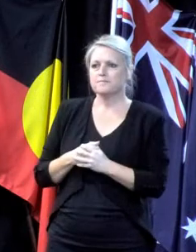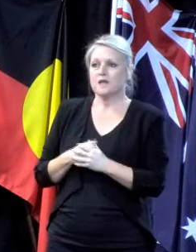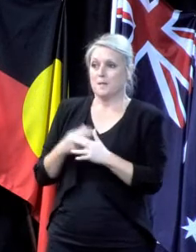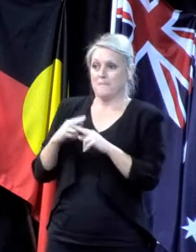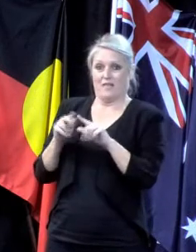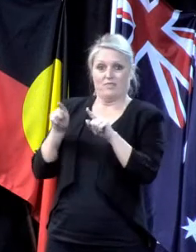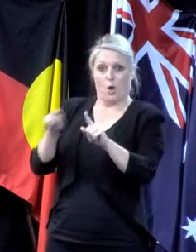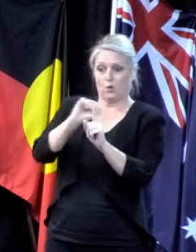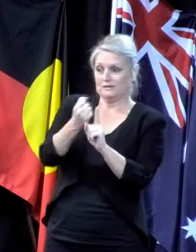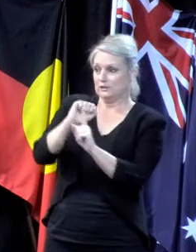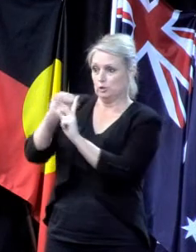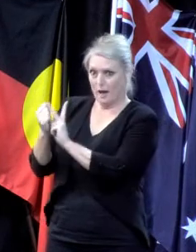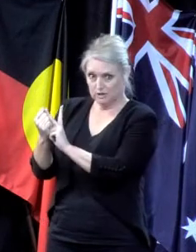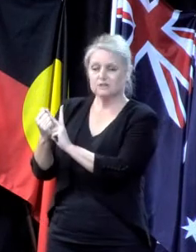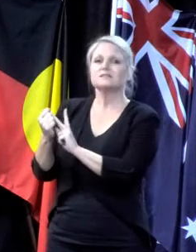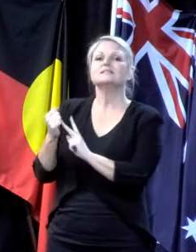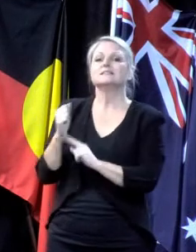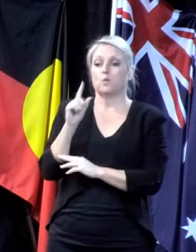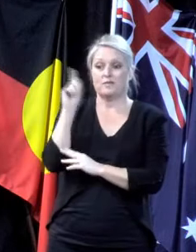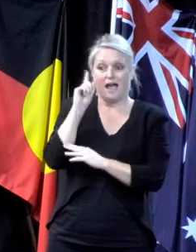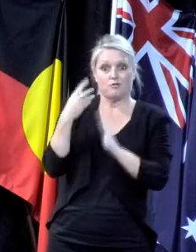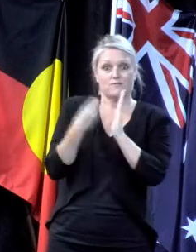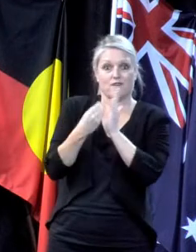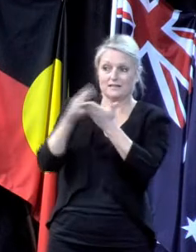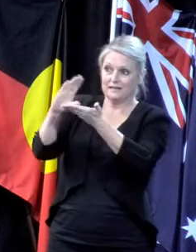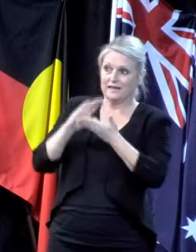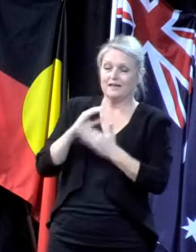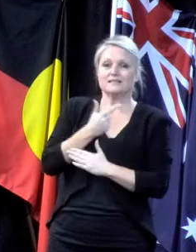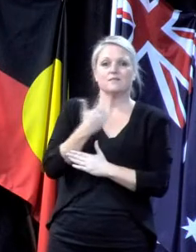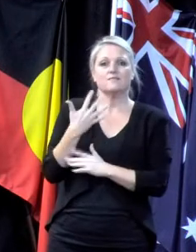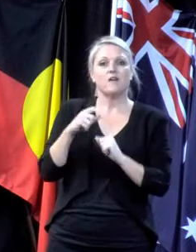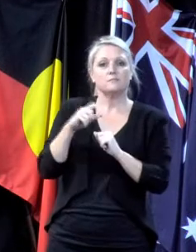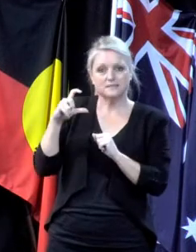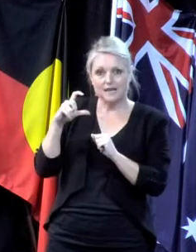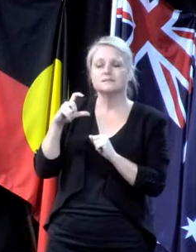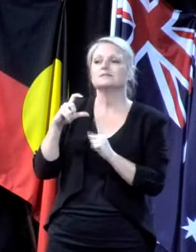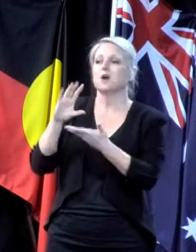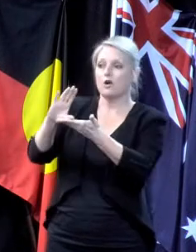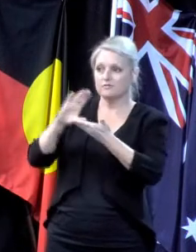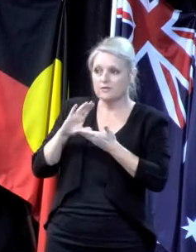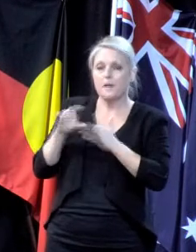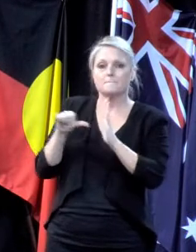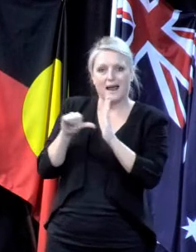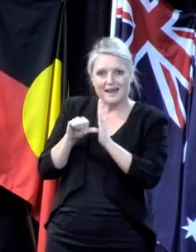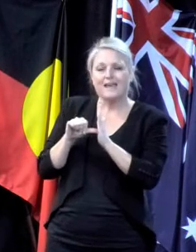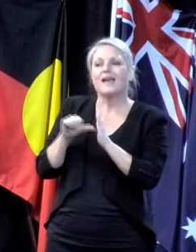is that 75% of our additional allocation for students with disability is based off the number of students we have with a verification.